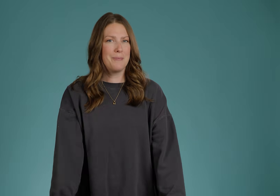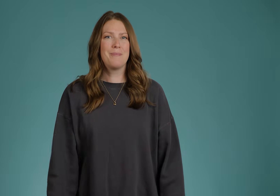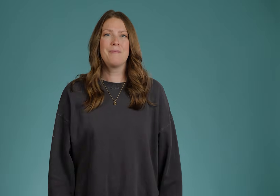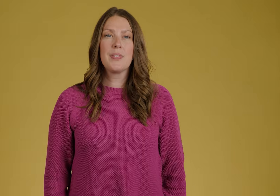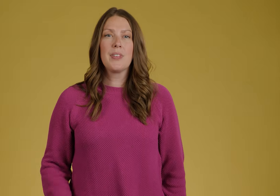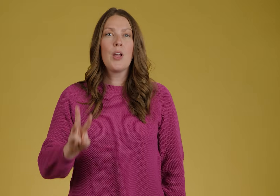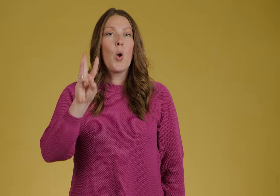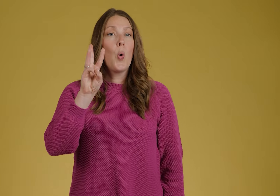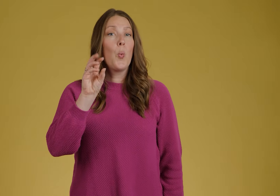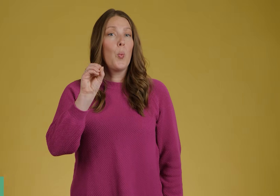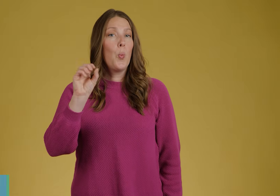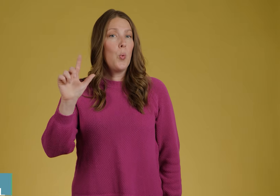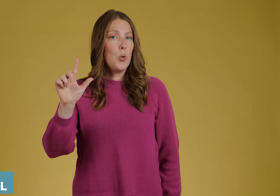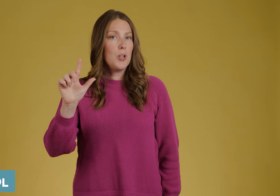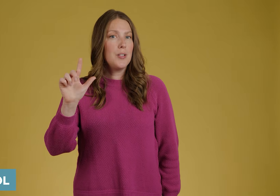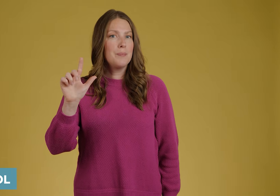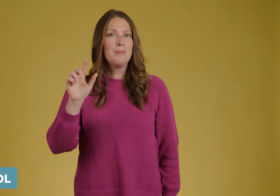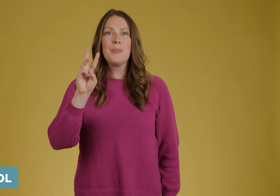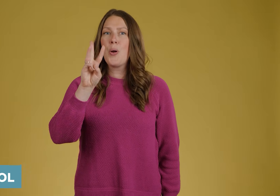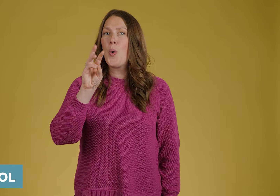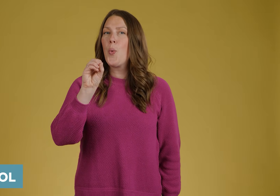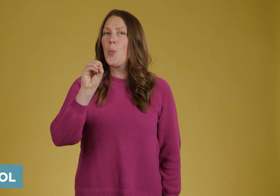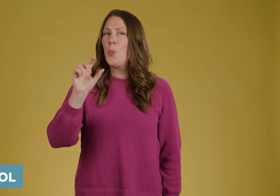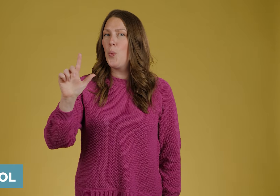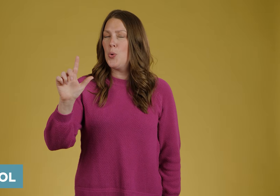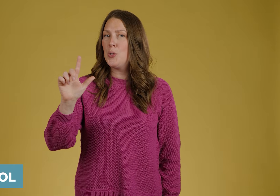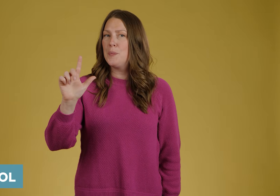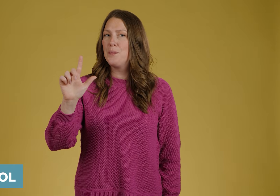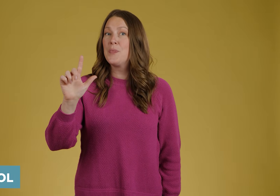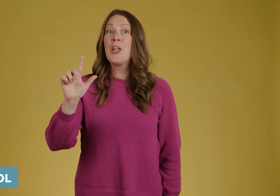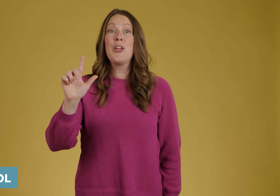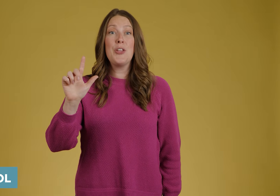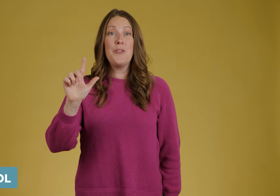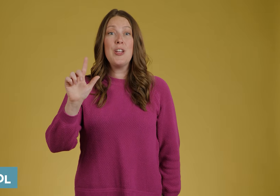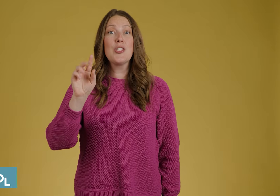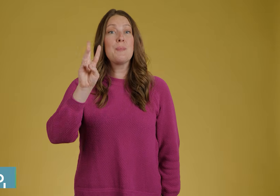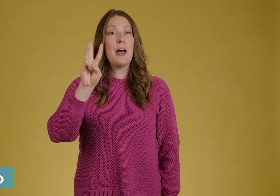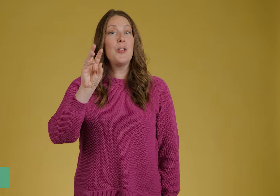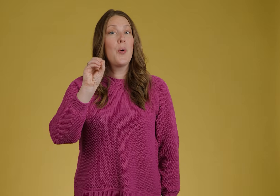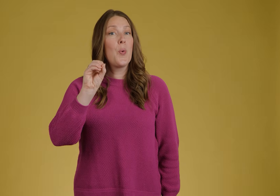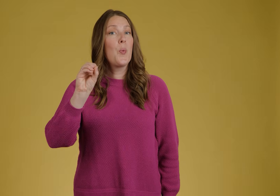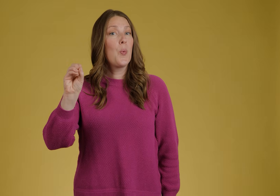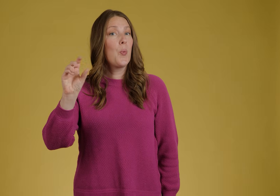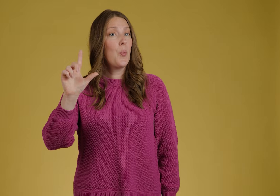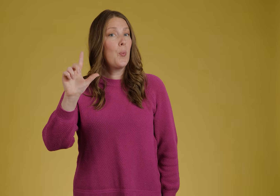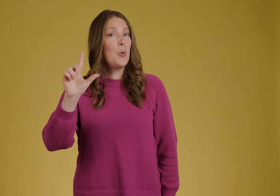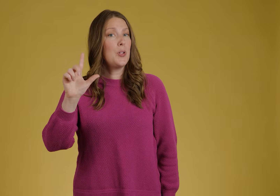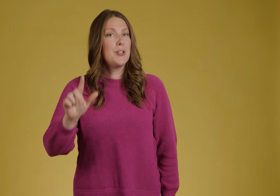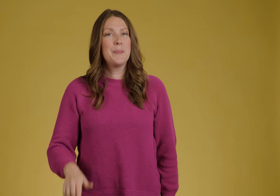Wool. You fingerspell. Wool.